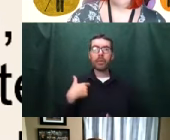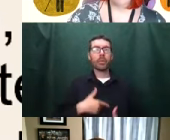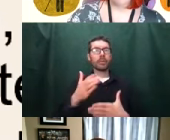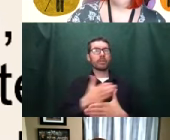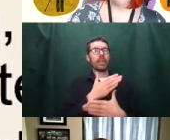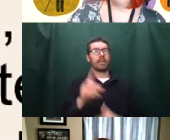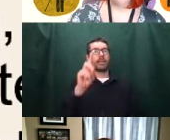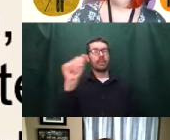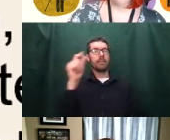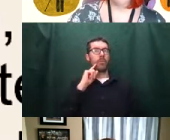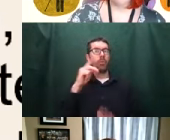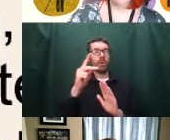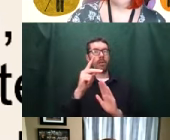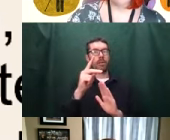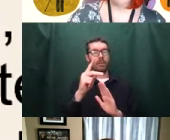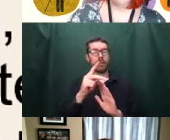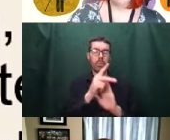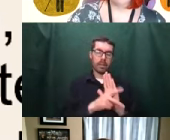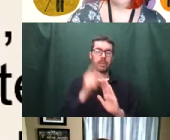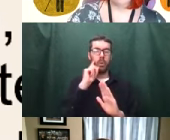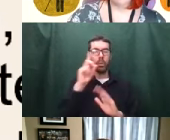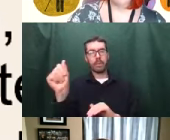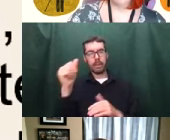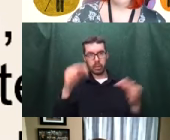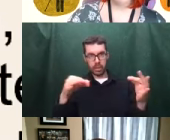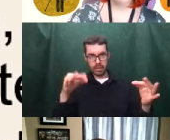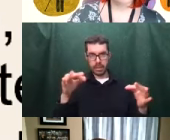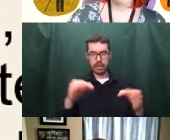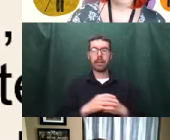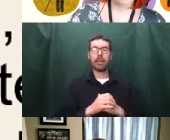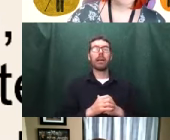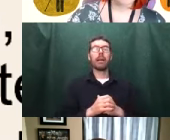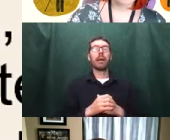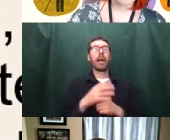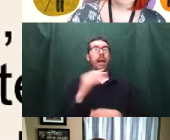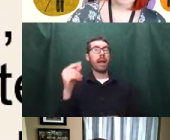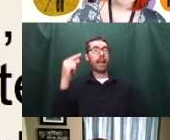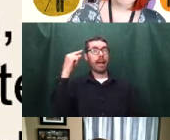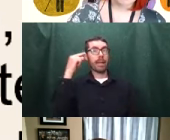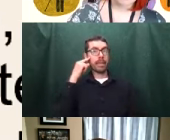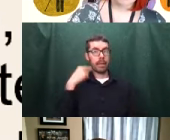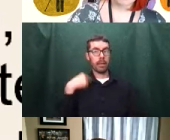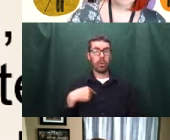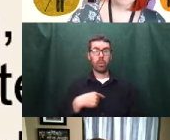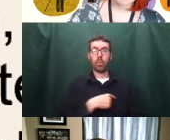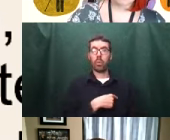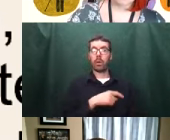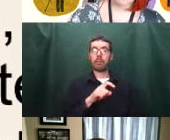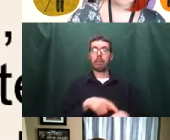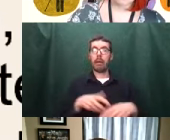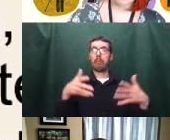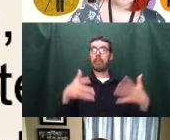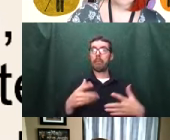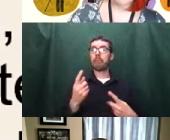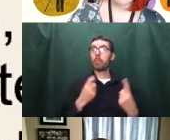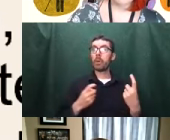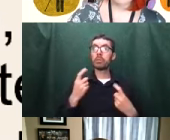so important and meaningful for all of us. And I think, uh, we are, have time for questions.